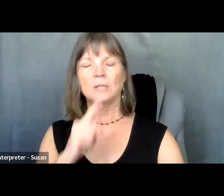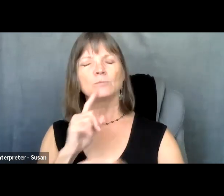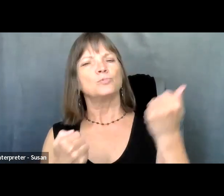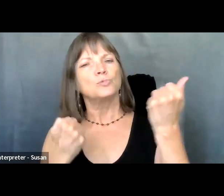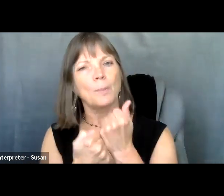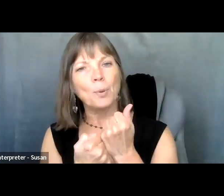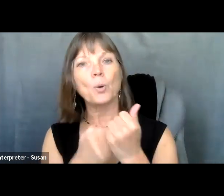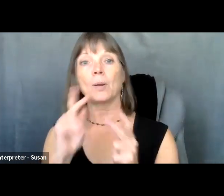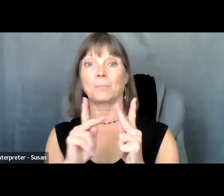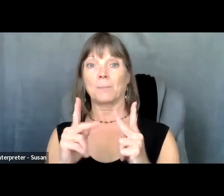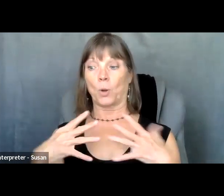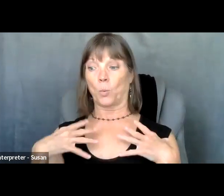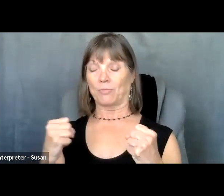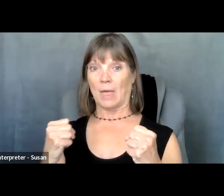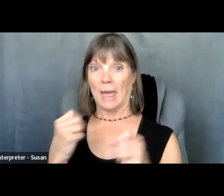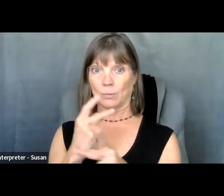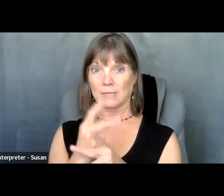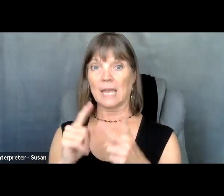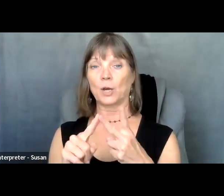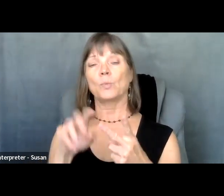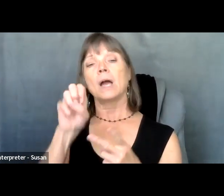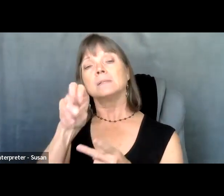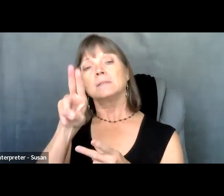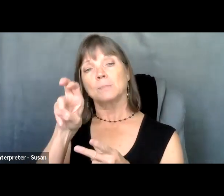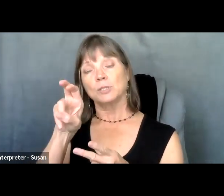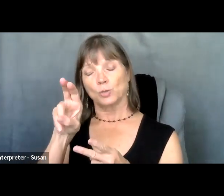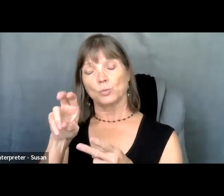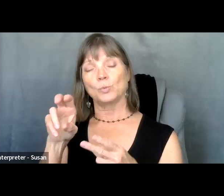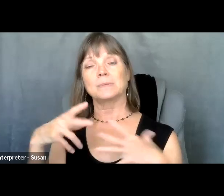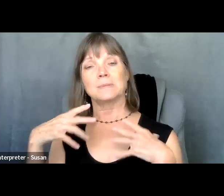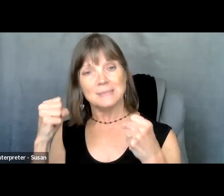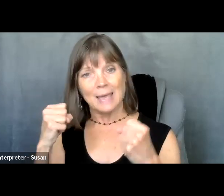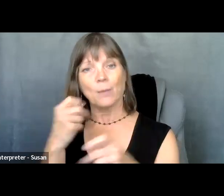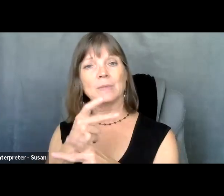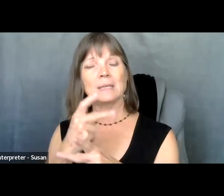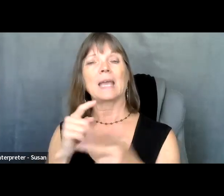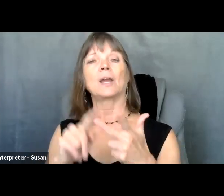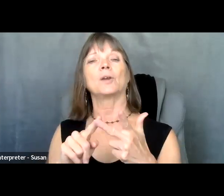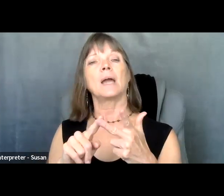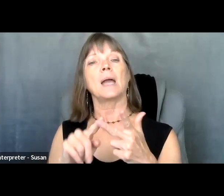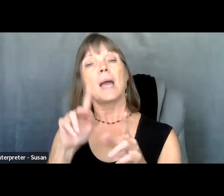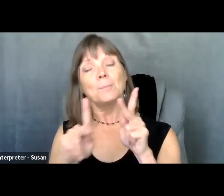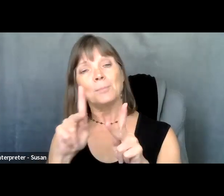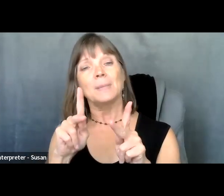Kelly Crosbie (she/her): behavioral health care, substance, use care, supports for families with intellectual developmental disabilities and traumatic brain injury.